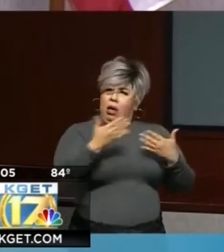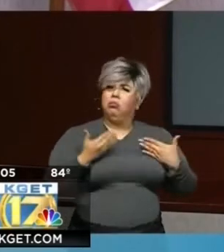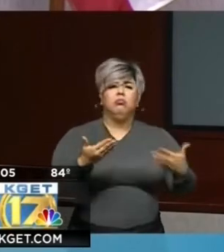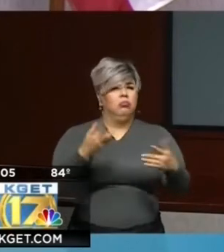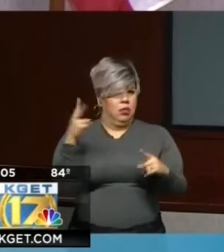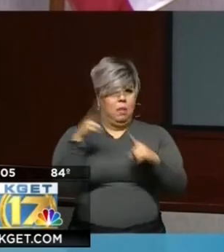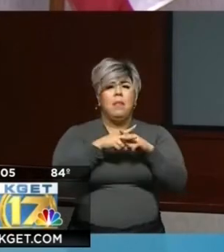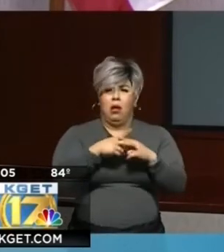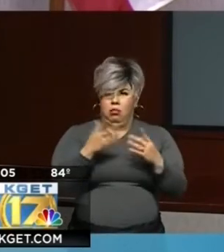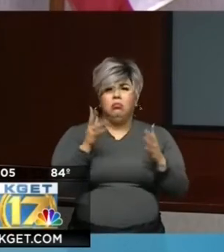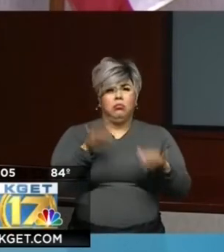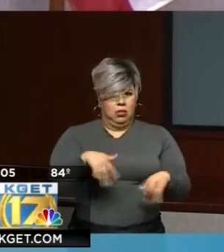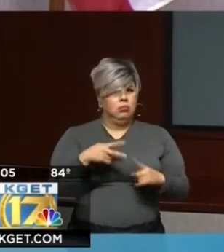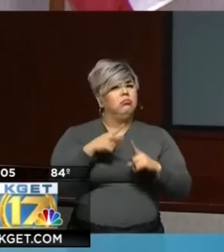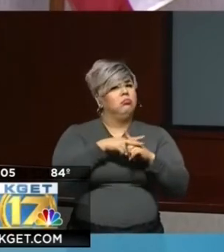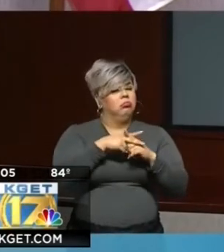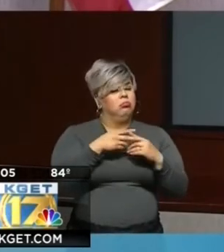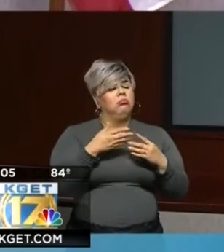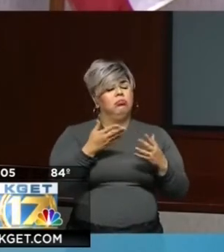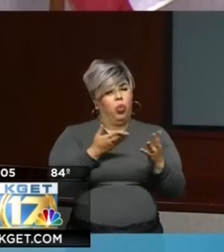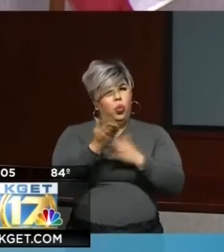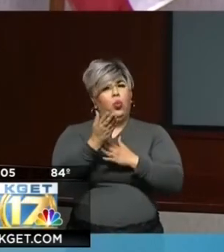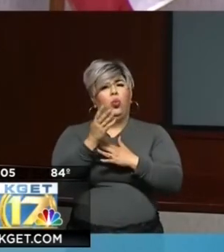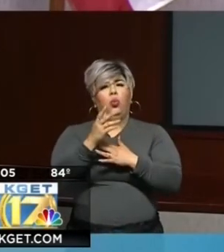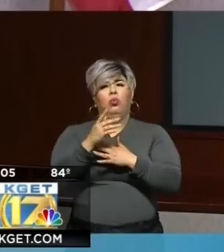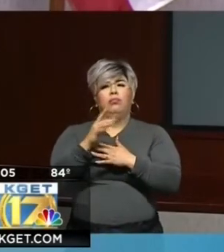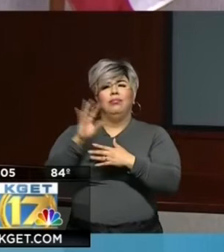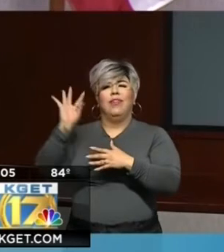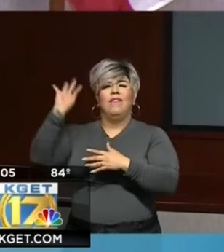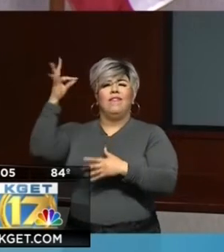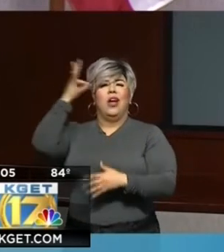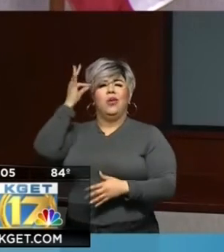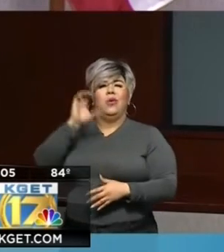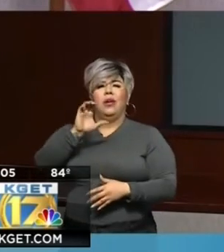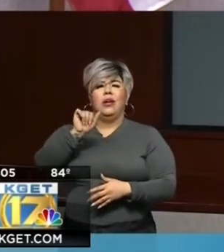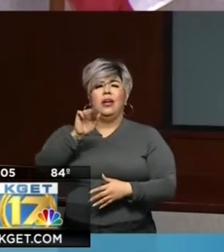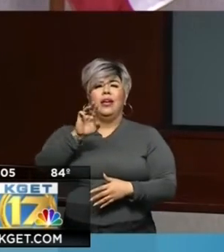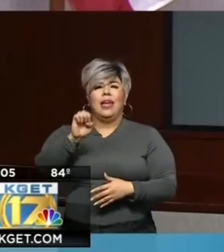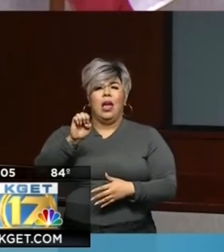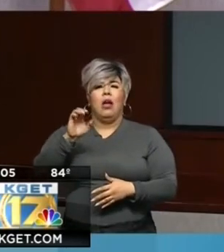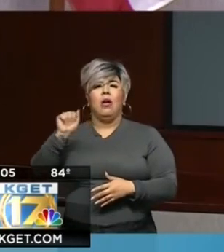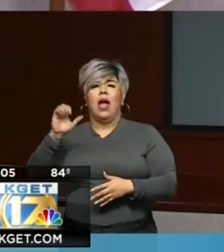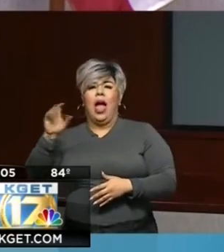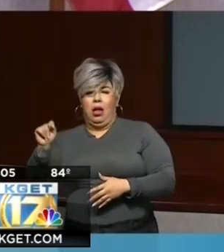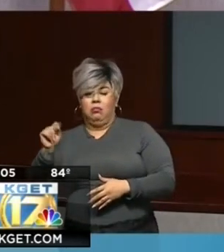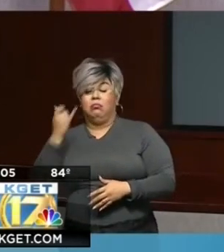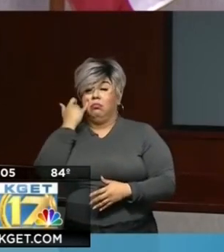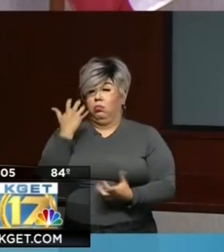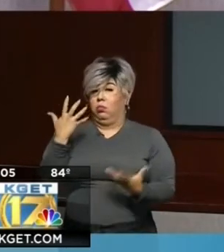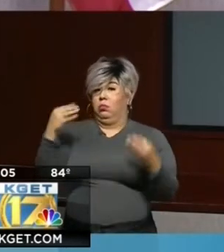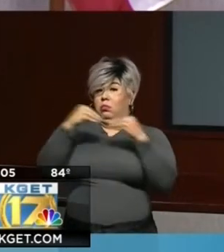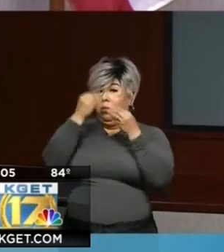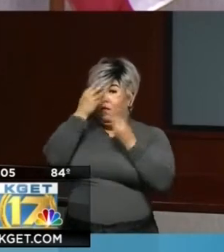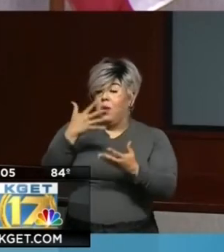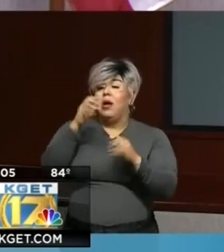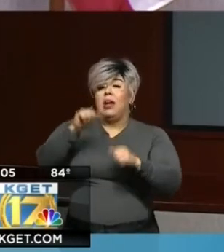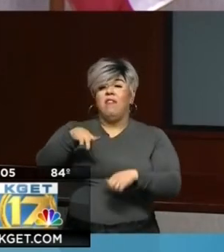PREVIOUSLY, WE ARE NOW TAKING YOUR APPLICATIONS TO RECEIVE A STIMULUS THAT IS BEING PROVIDED BY THE COUNTY THROUGHOUT